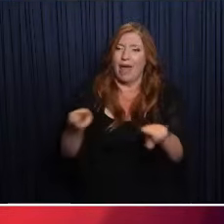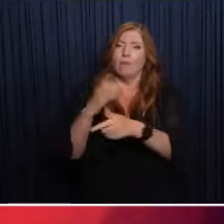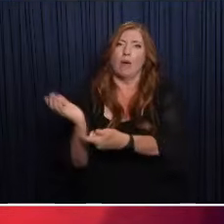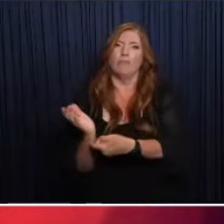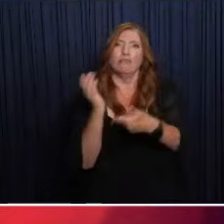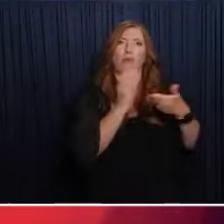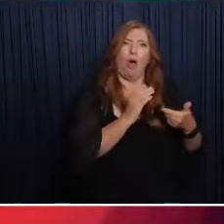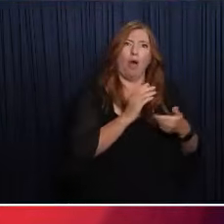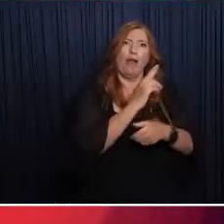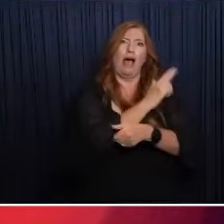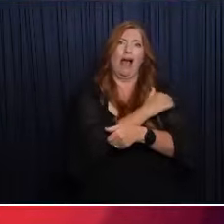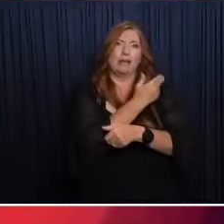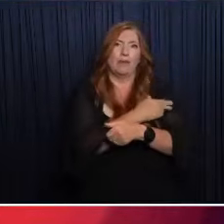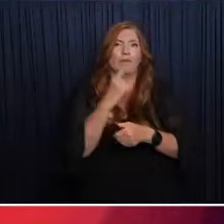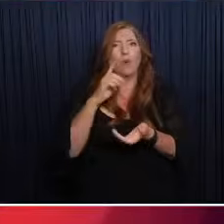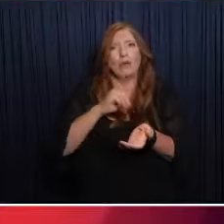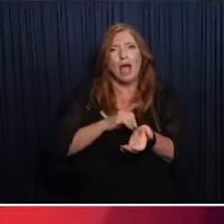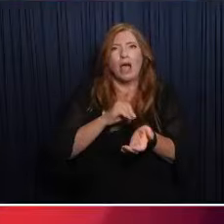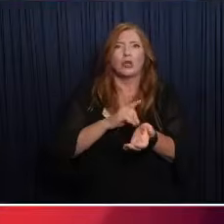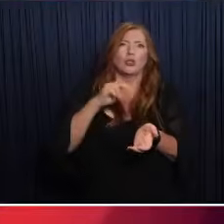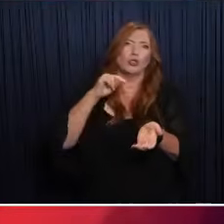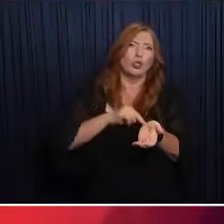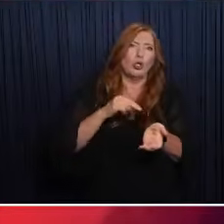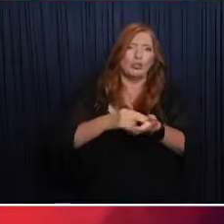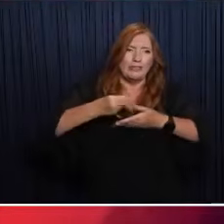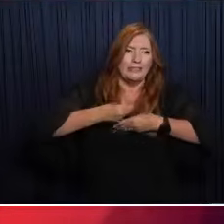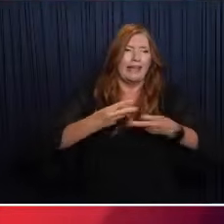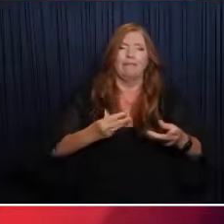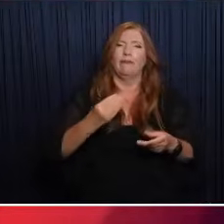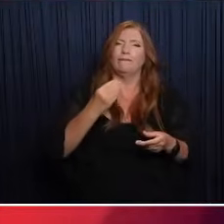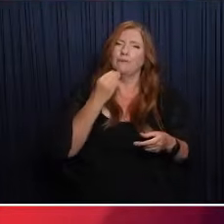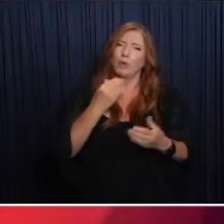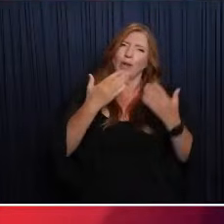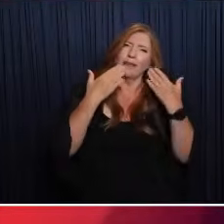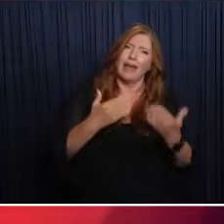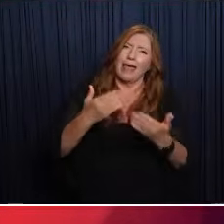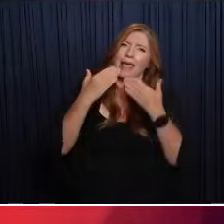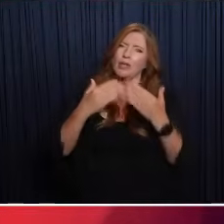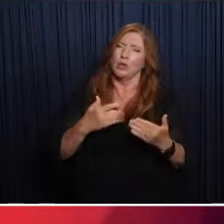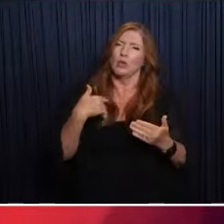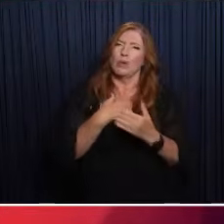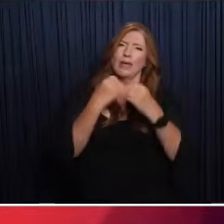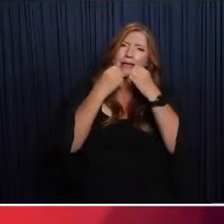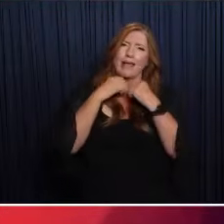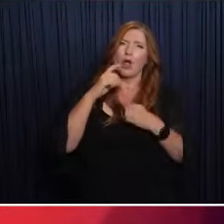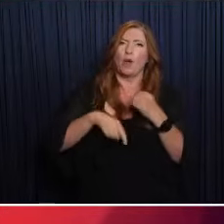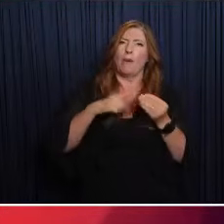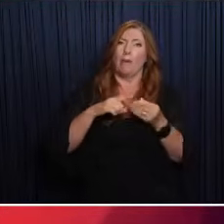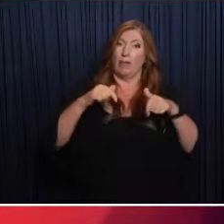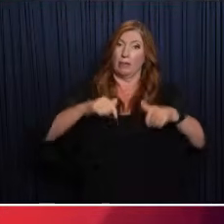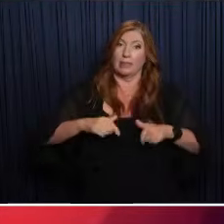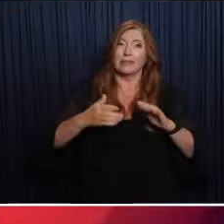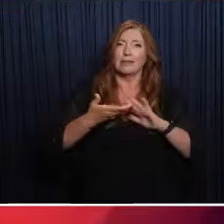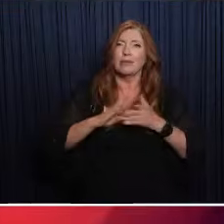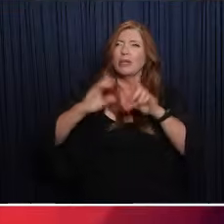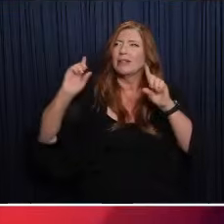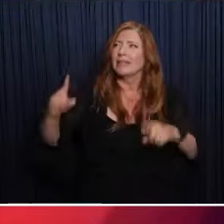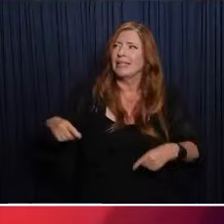BROUGHT THEM TO LOCAL HOSPITALS TO OUR DOCTORS AND NURSES AND FIRST RESPONDERS TO THANK THEM